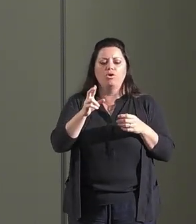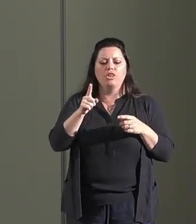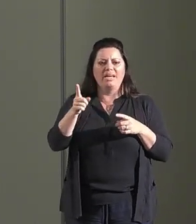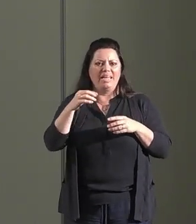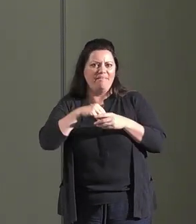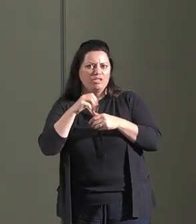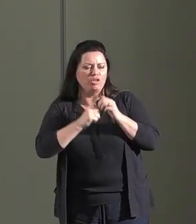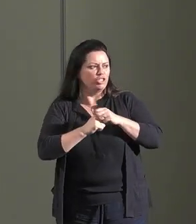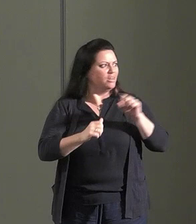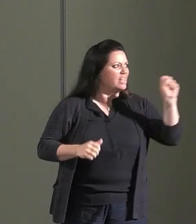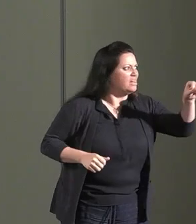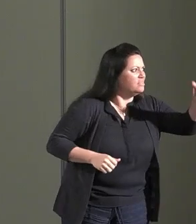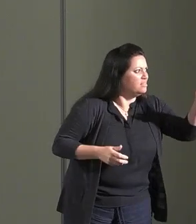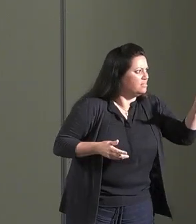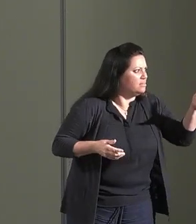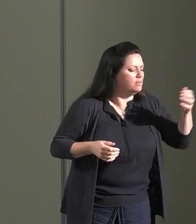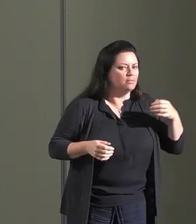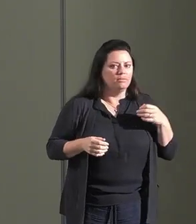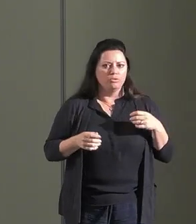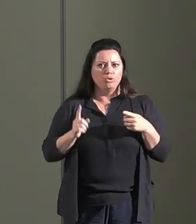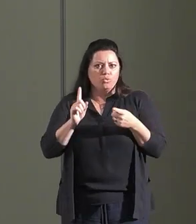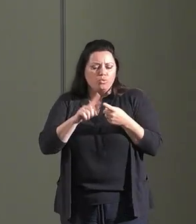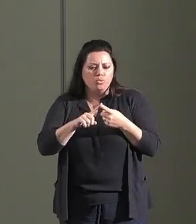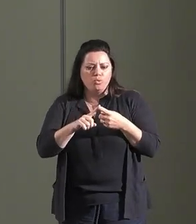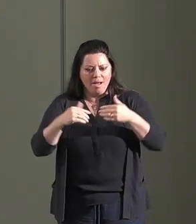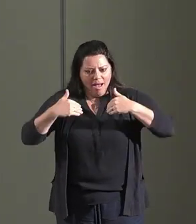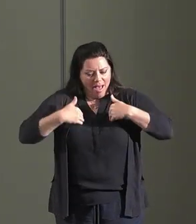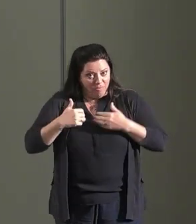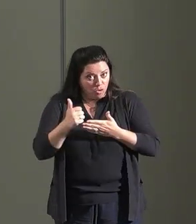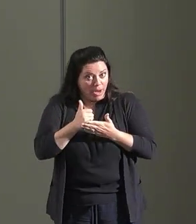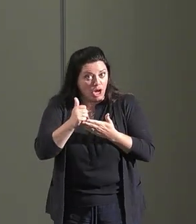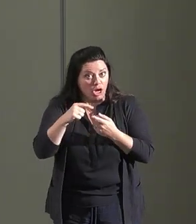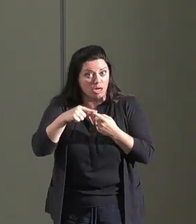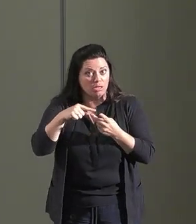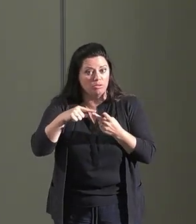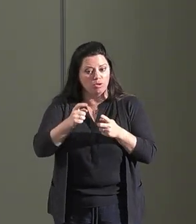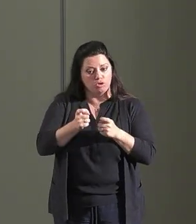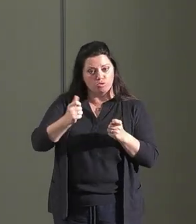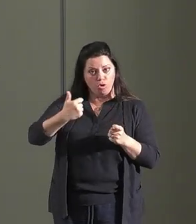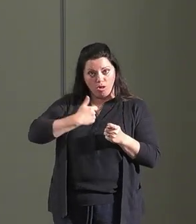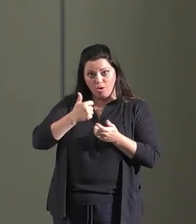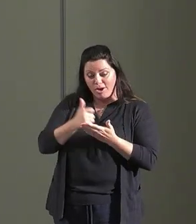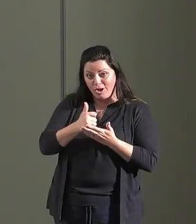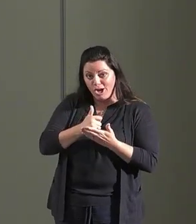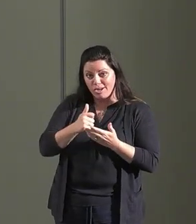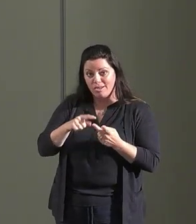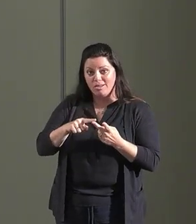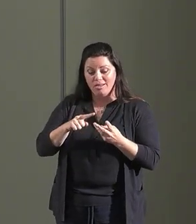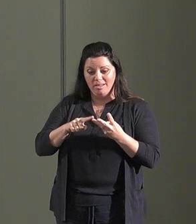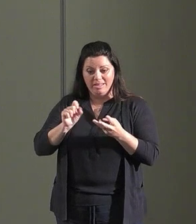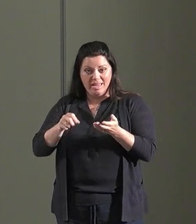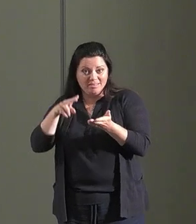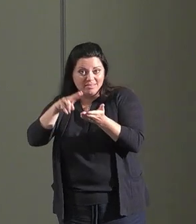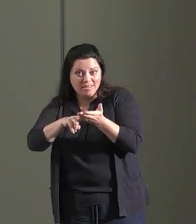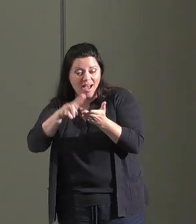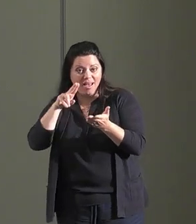To have a credit card and control over the credit card and sign-up for recurring service.